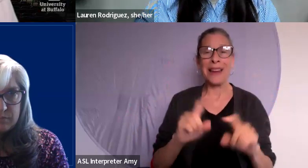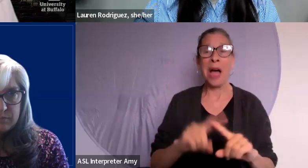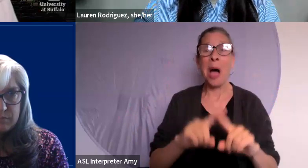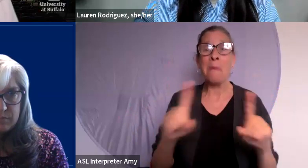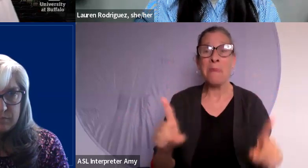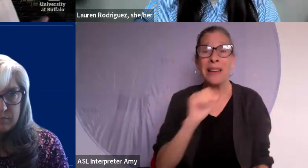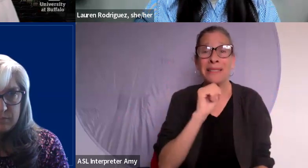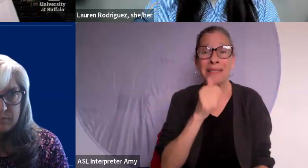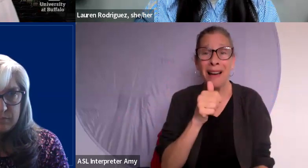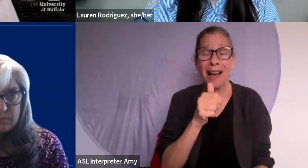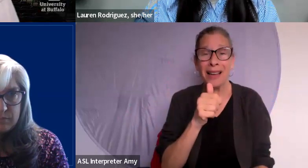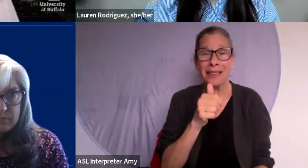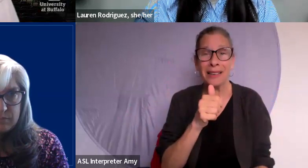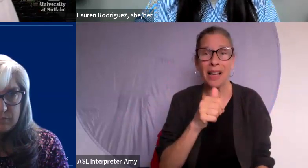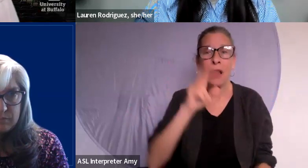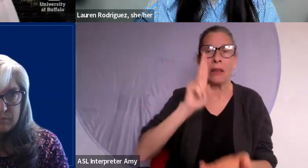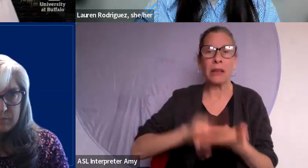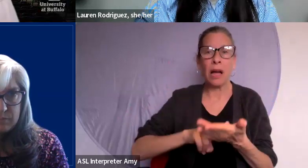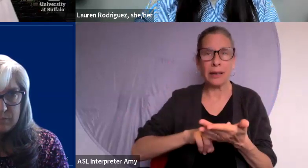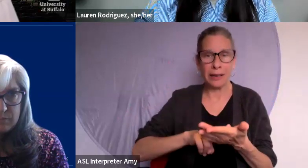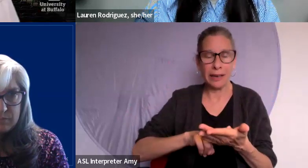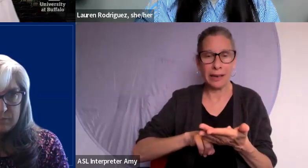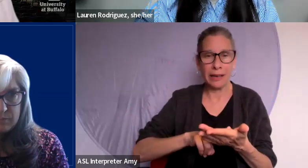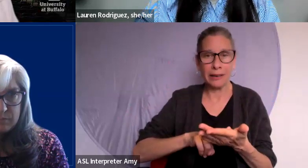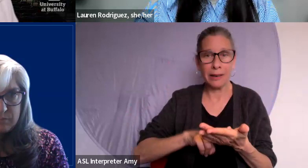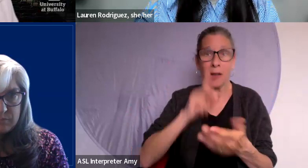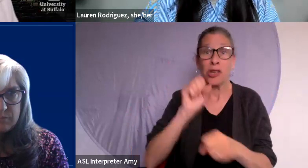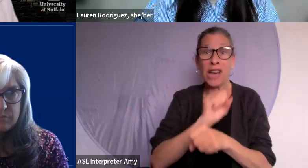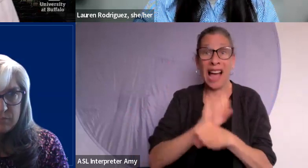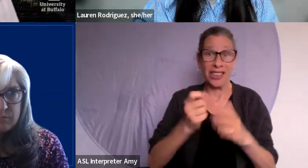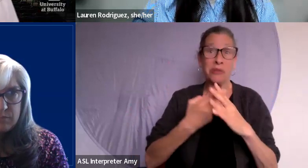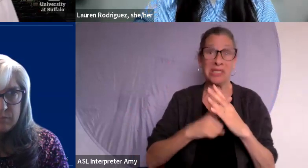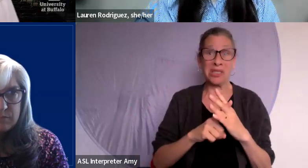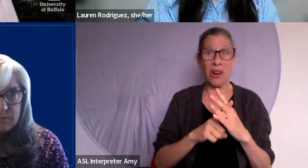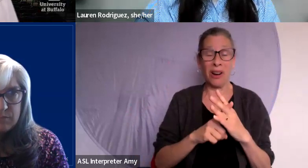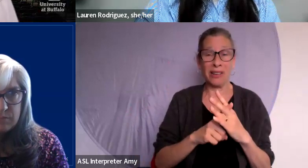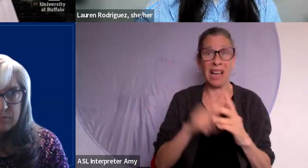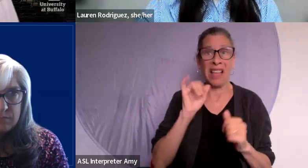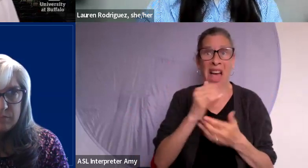of logging in to actually get it started, where that piece of it